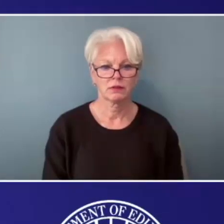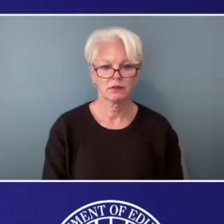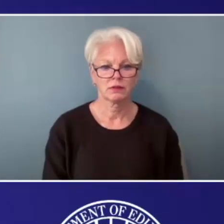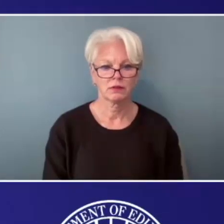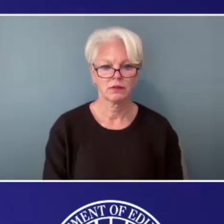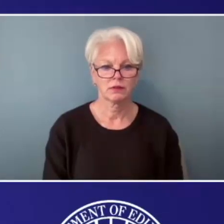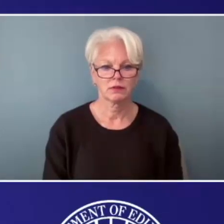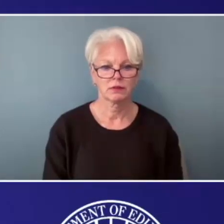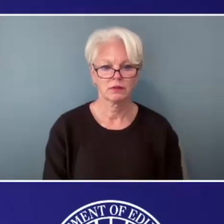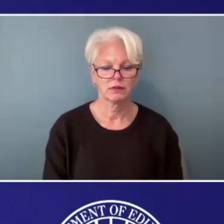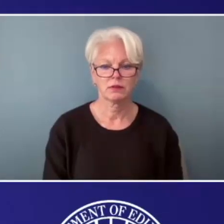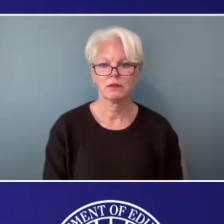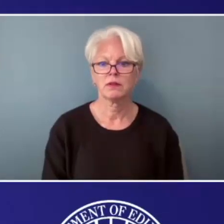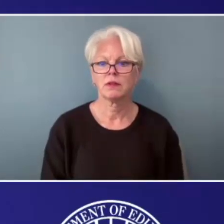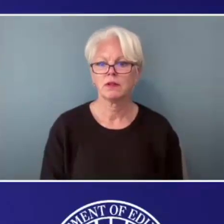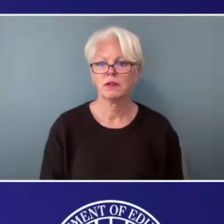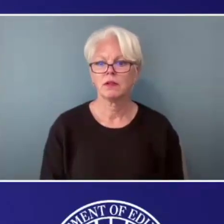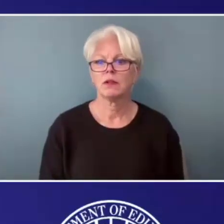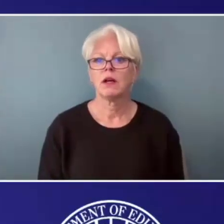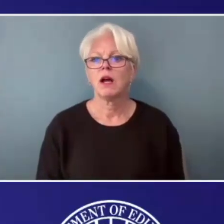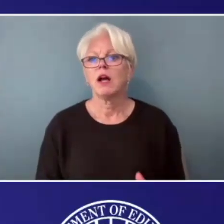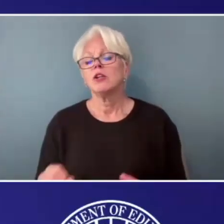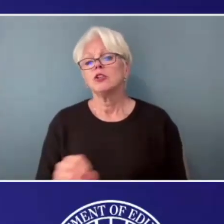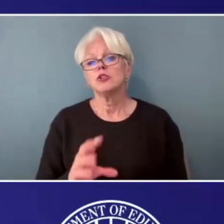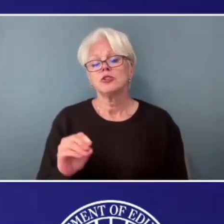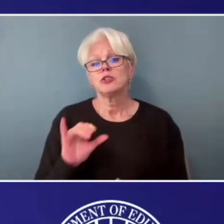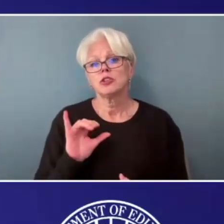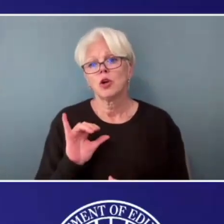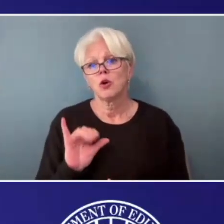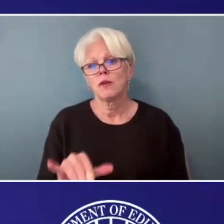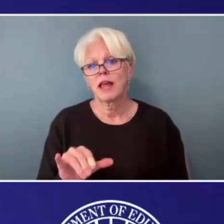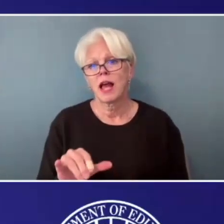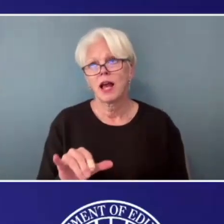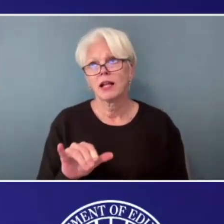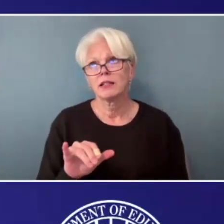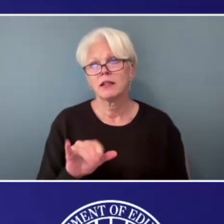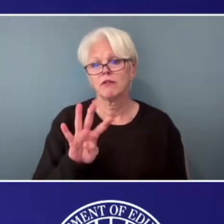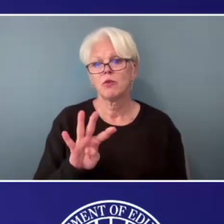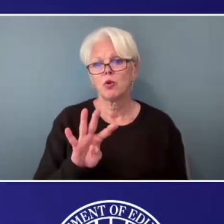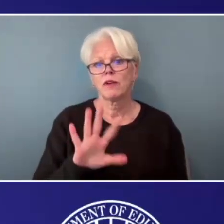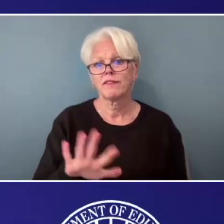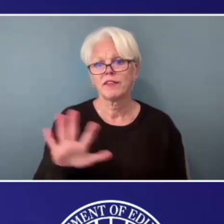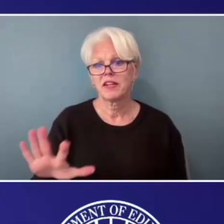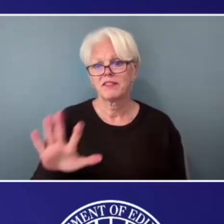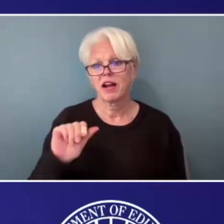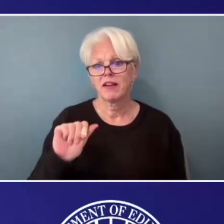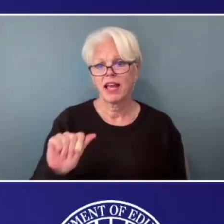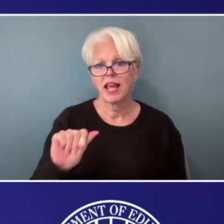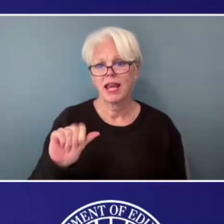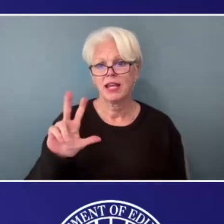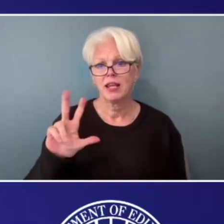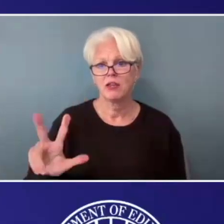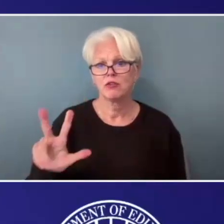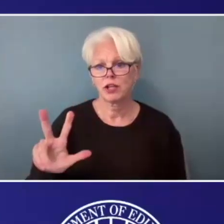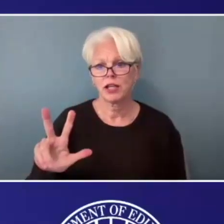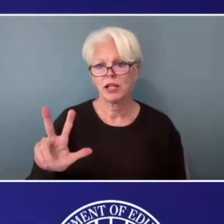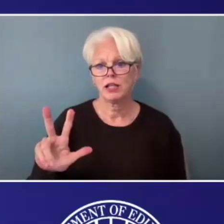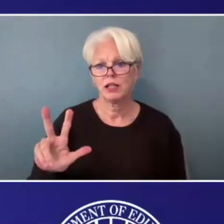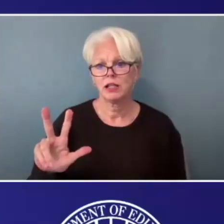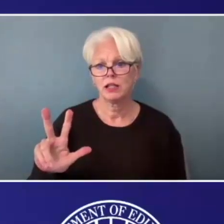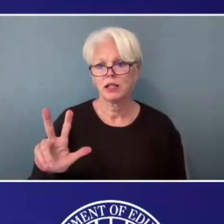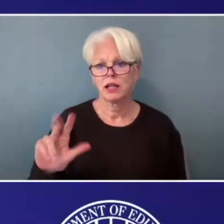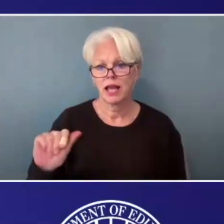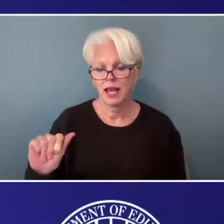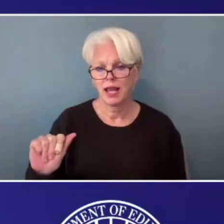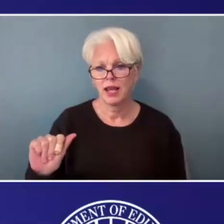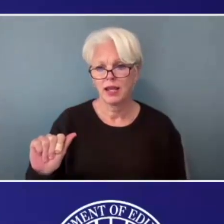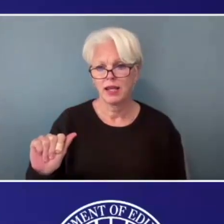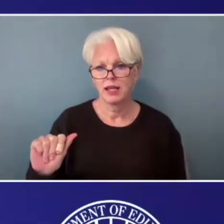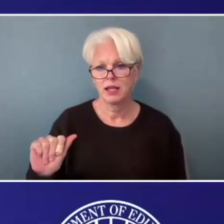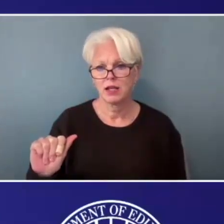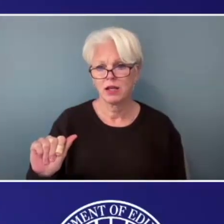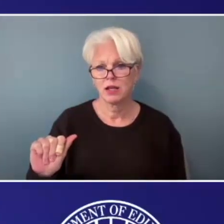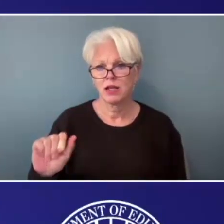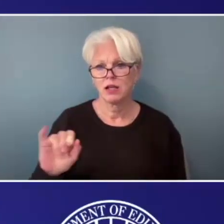So it is 455(a)(3)(a) Romanette two.